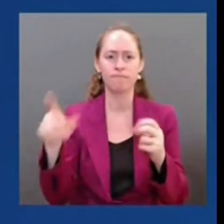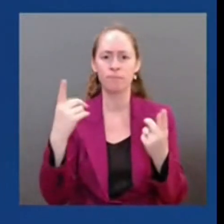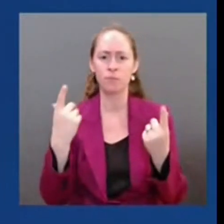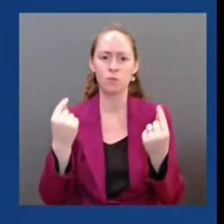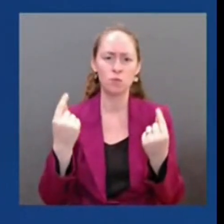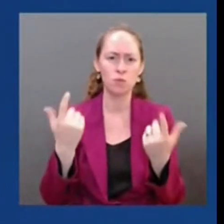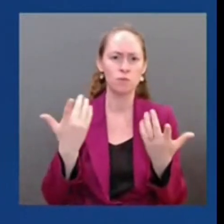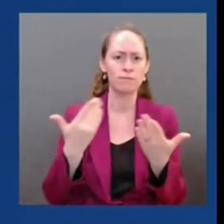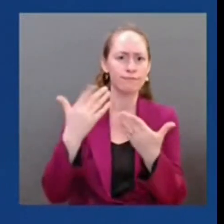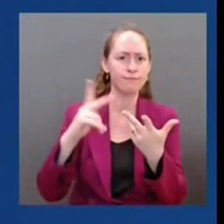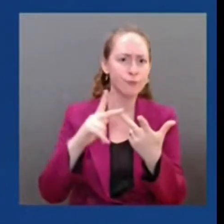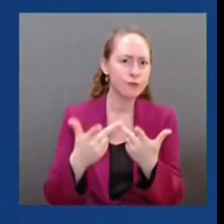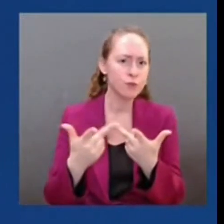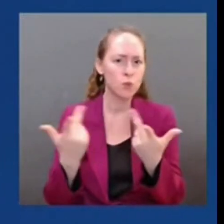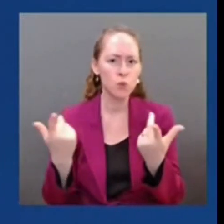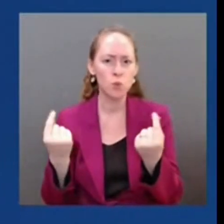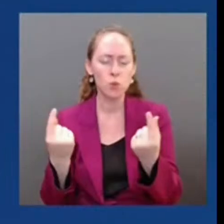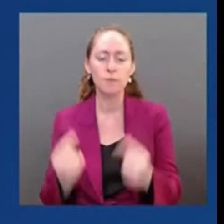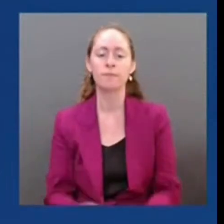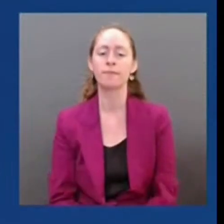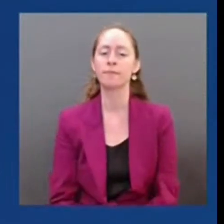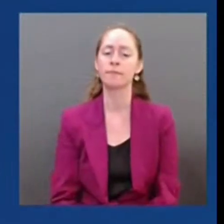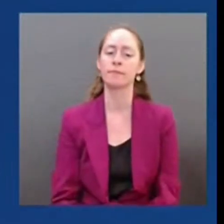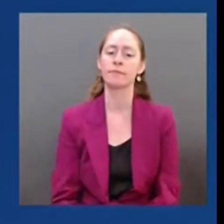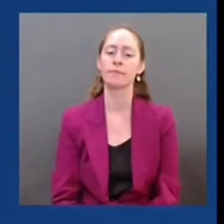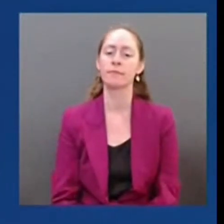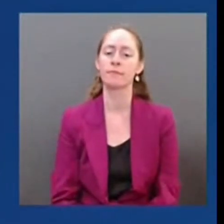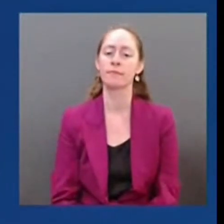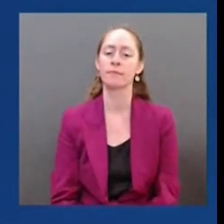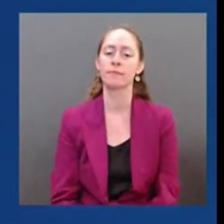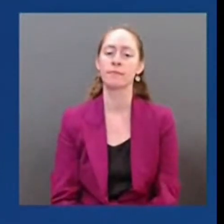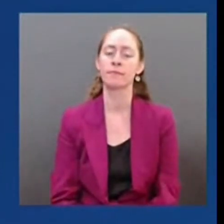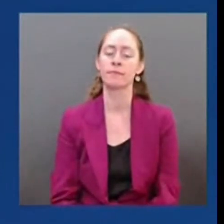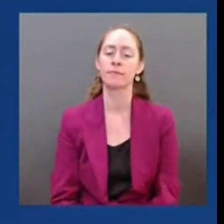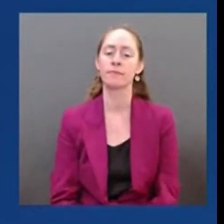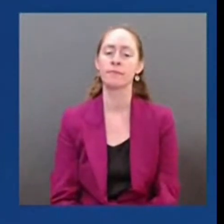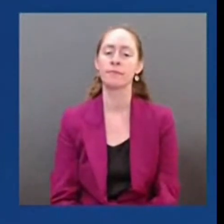WE ARE DOING THE STUDIES ABOUT